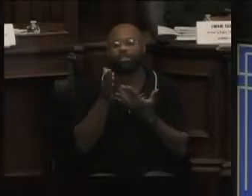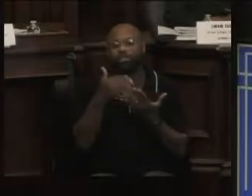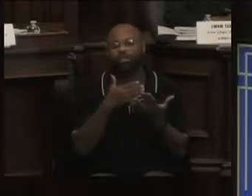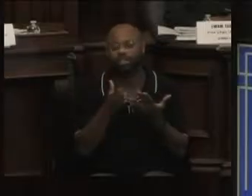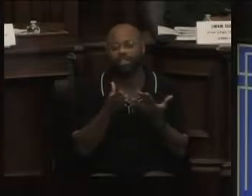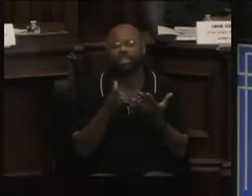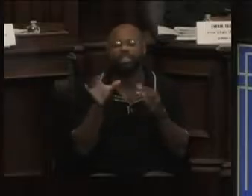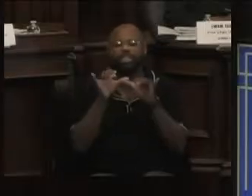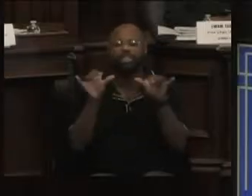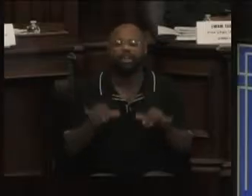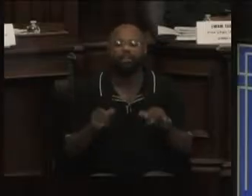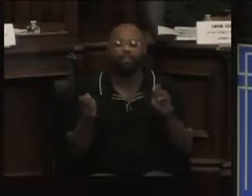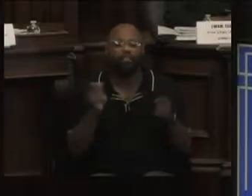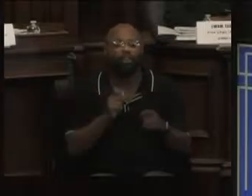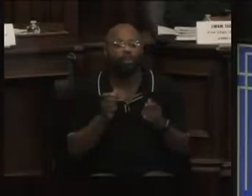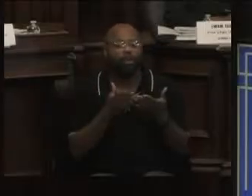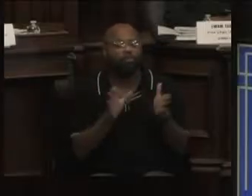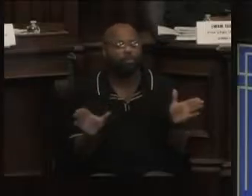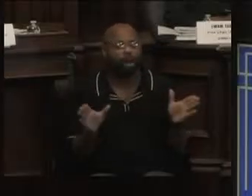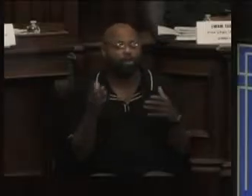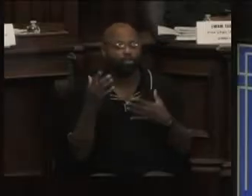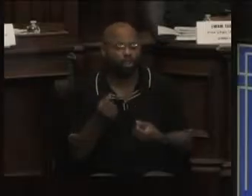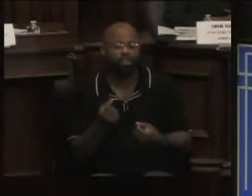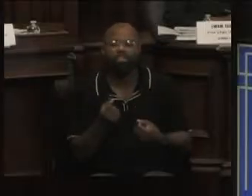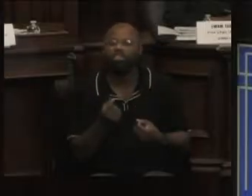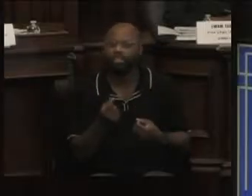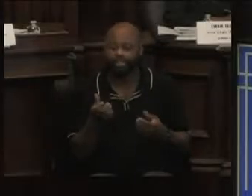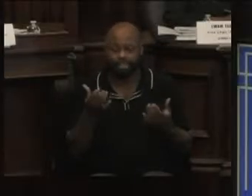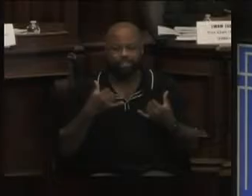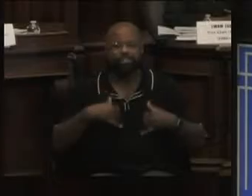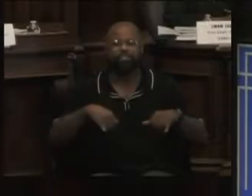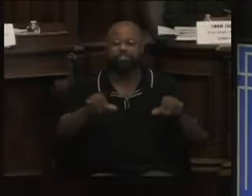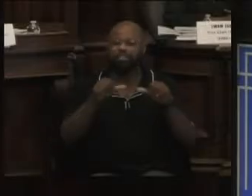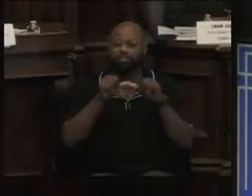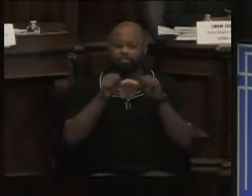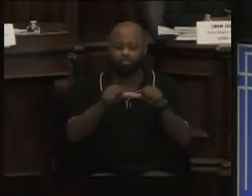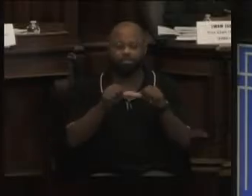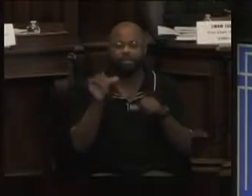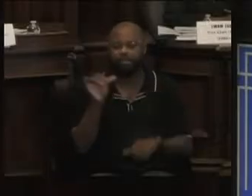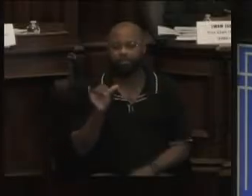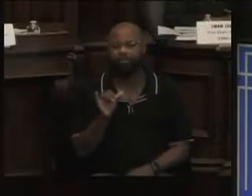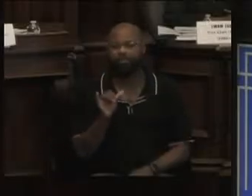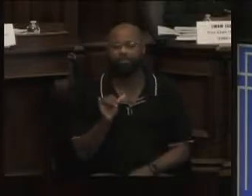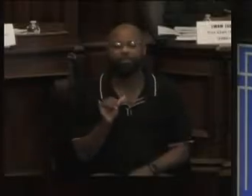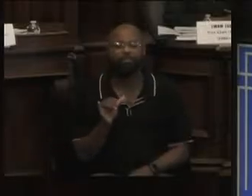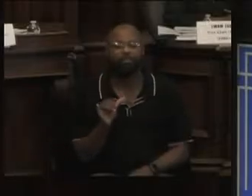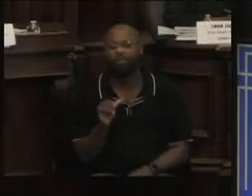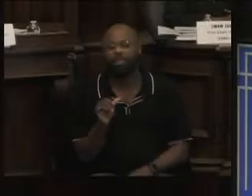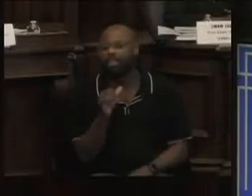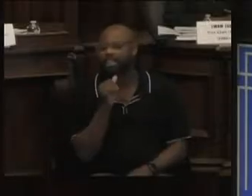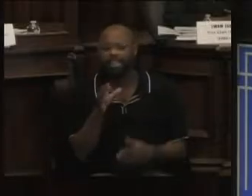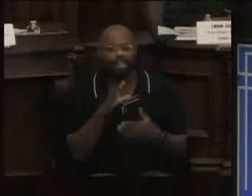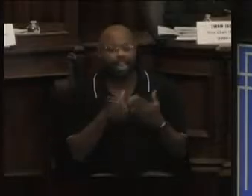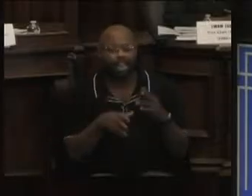commitment to accountability, to transparency, to systemic